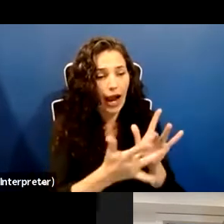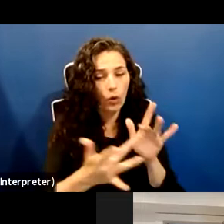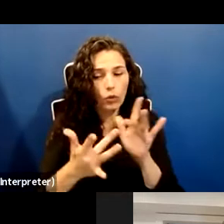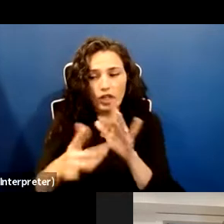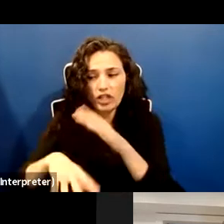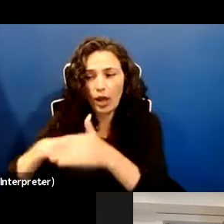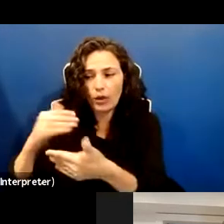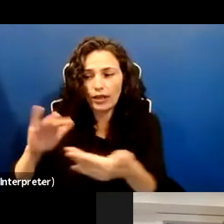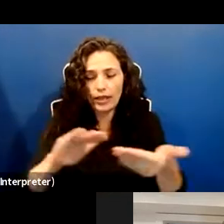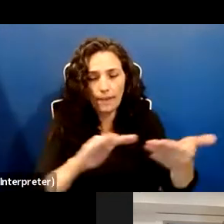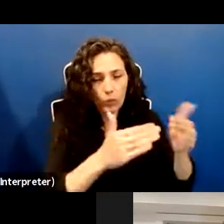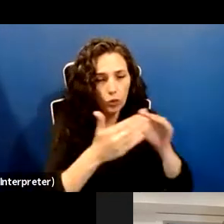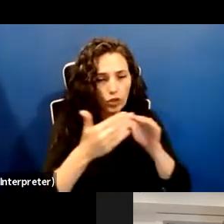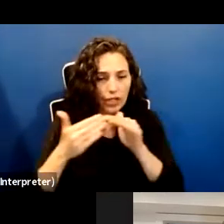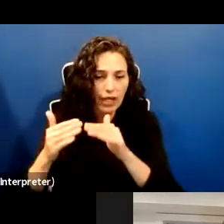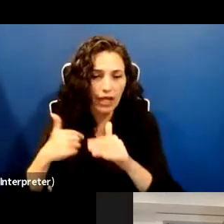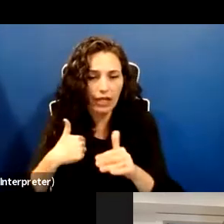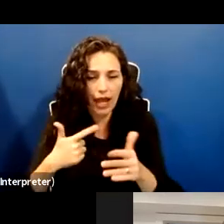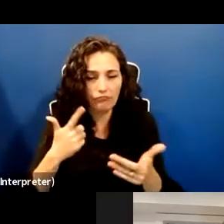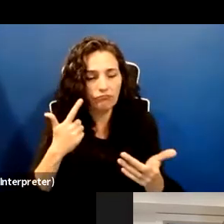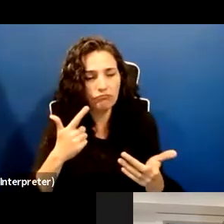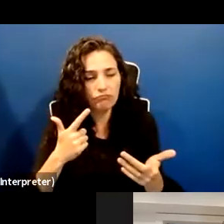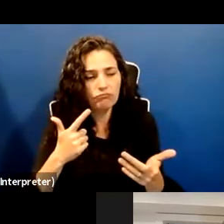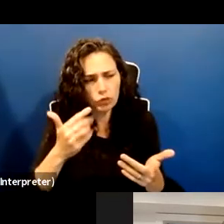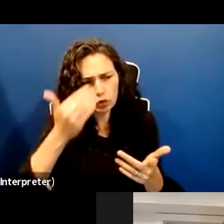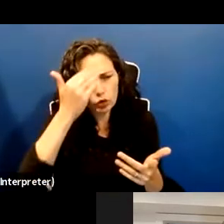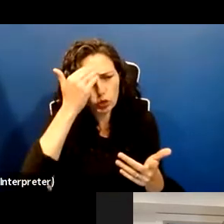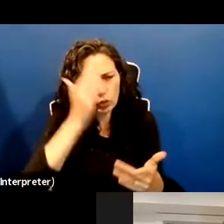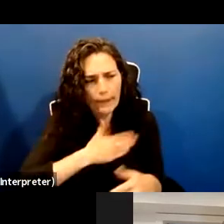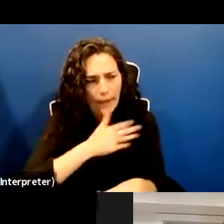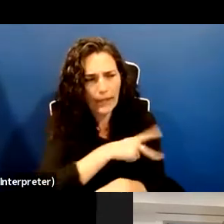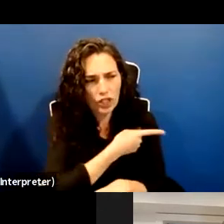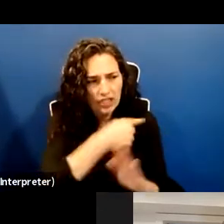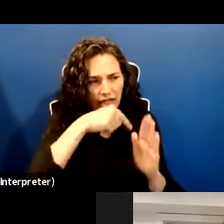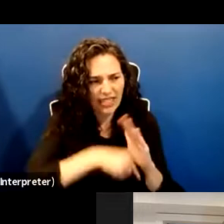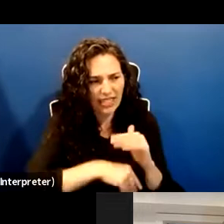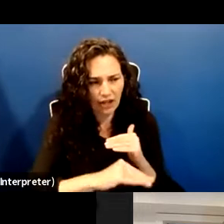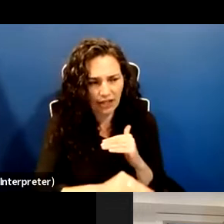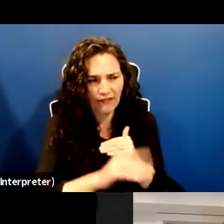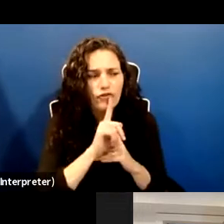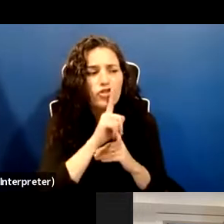I got to know my patients on a deeper level for sure. You know, it, being in medicine,